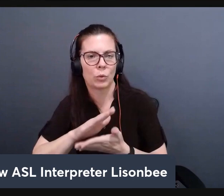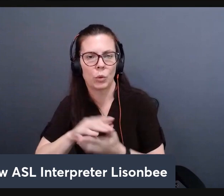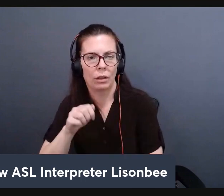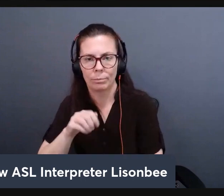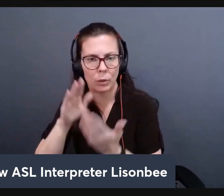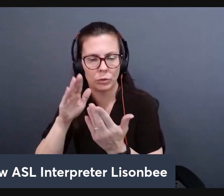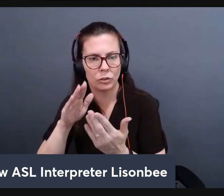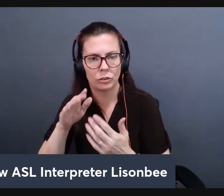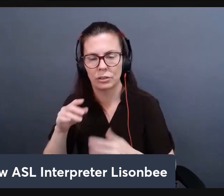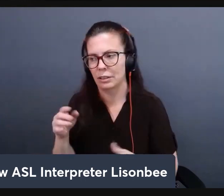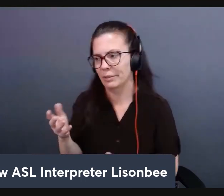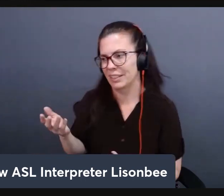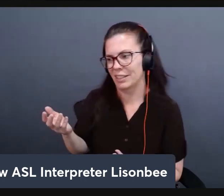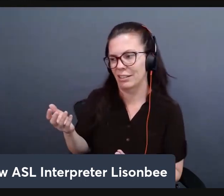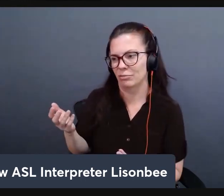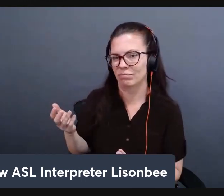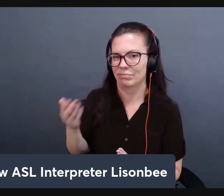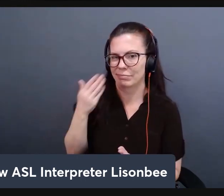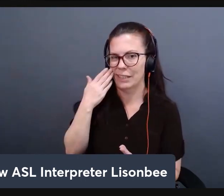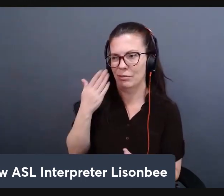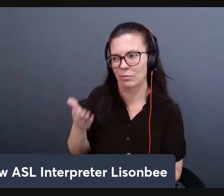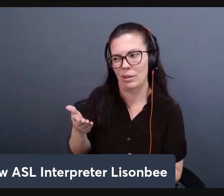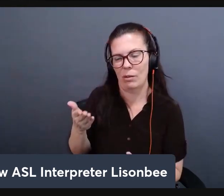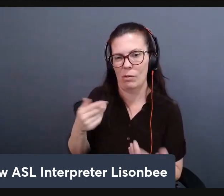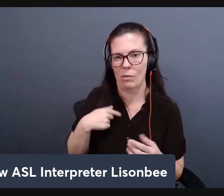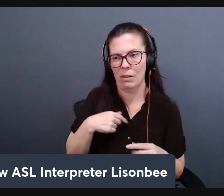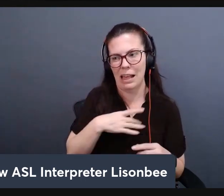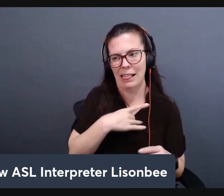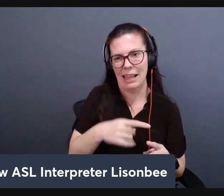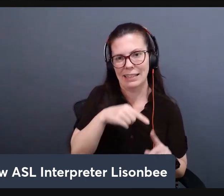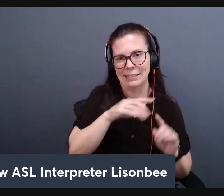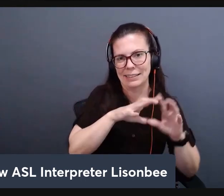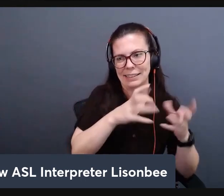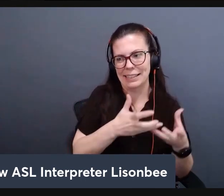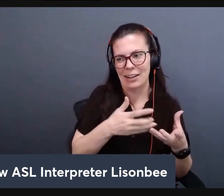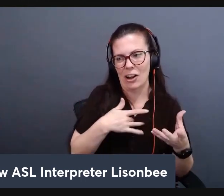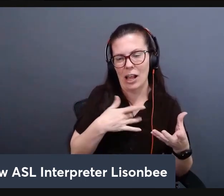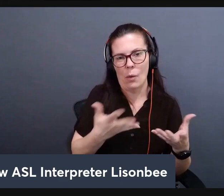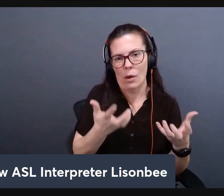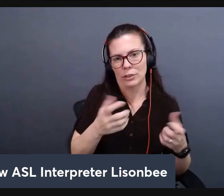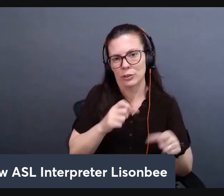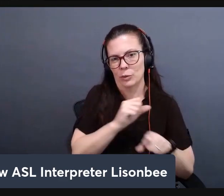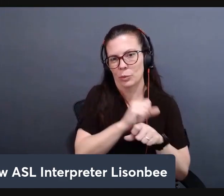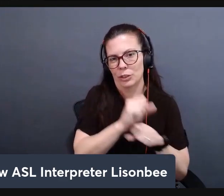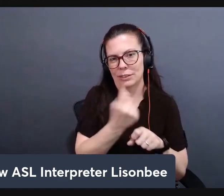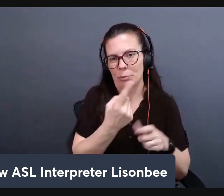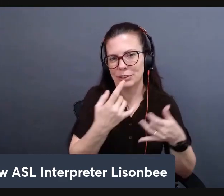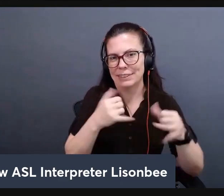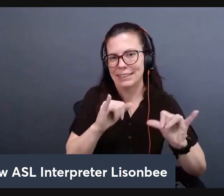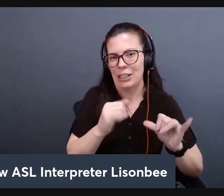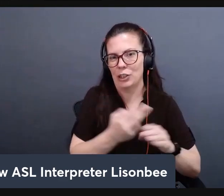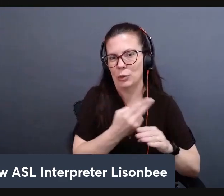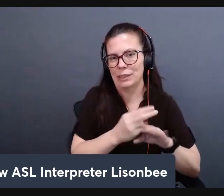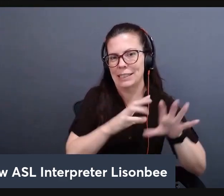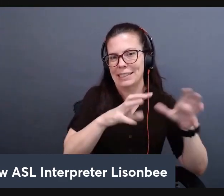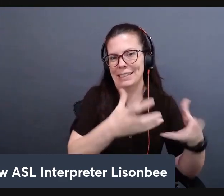They're gonna be like, "Hmm, I don't know." You know, I like working with containers. I wanna work somewhere where they're still using containers to this day.